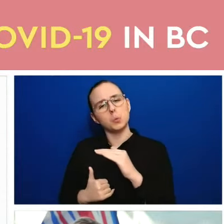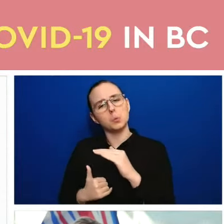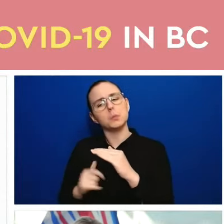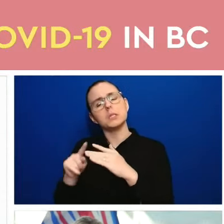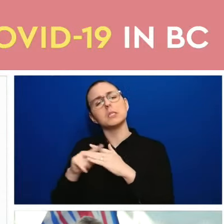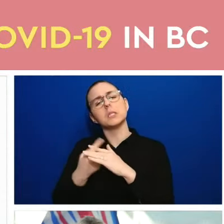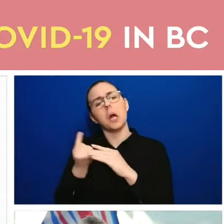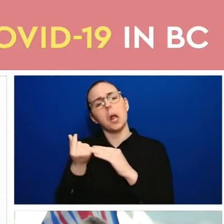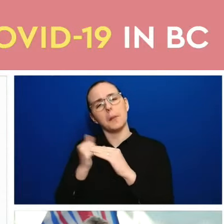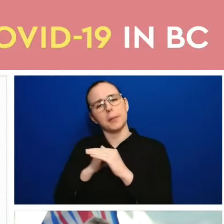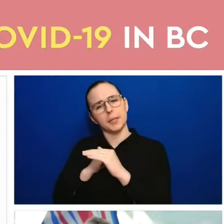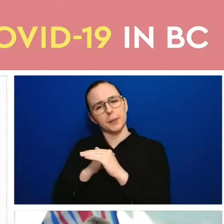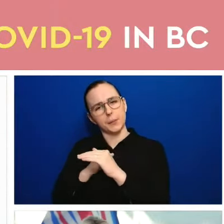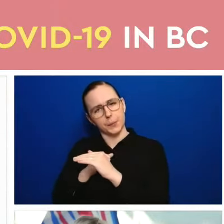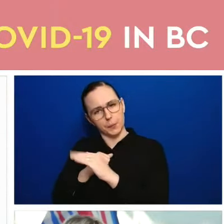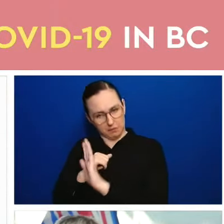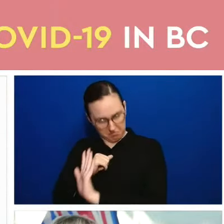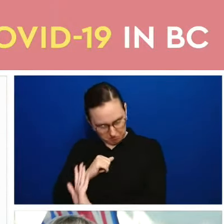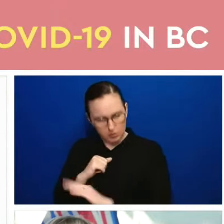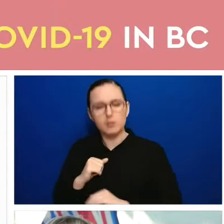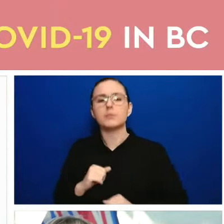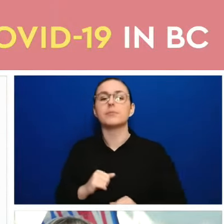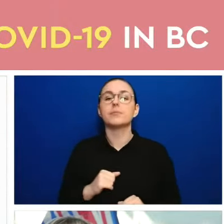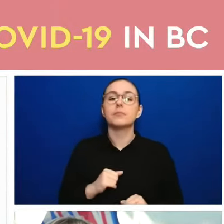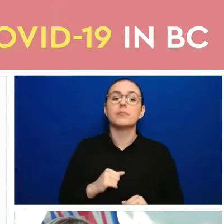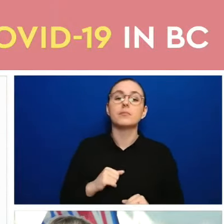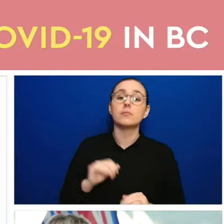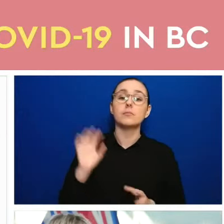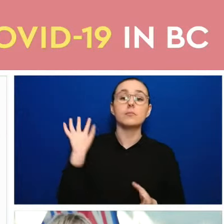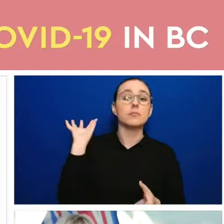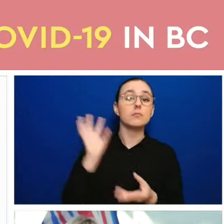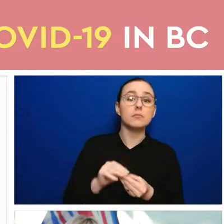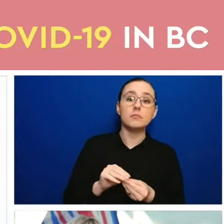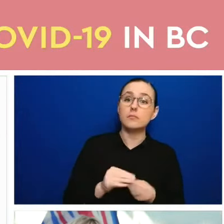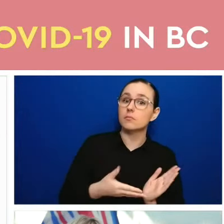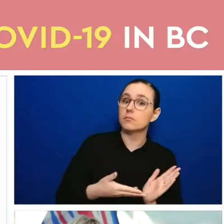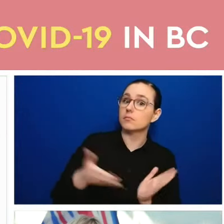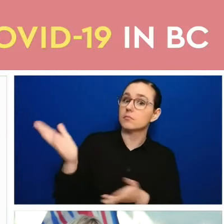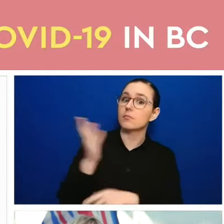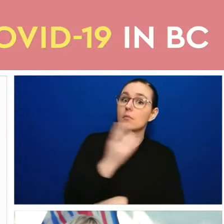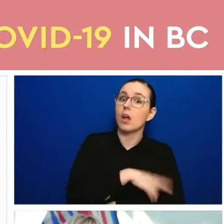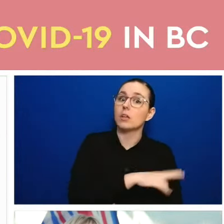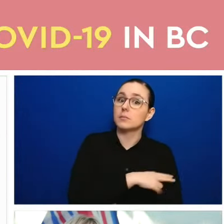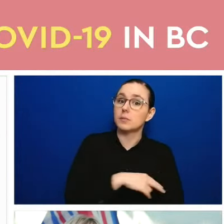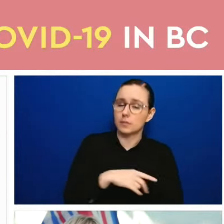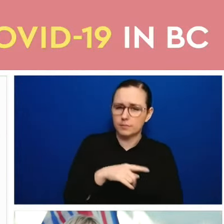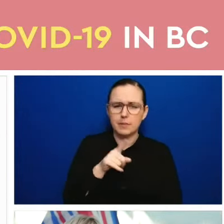younger 0 to 19 year age group has leveled off and is also starting to come down.